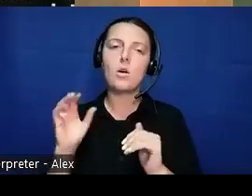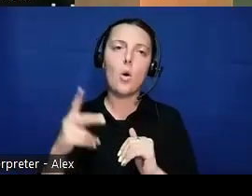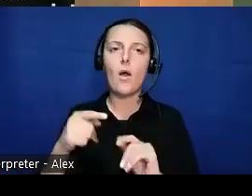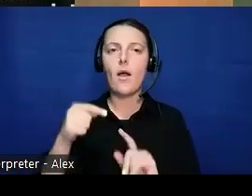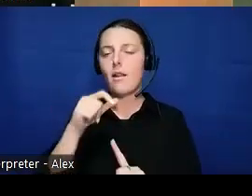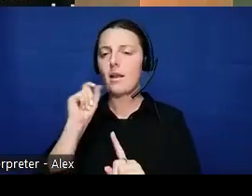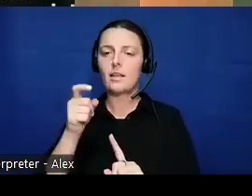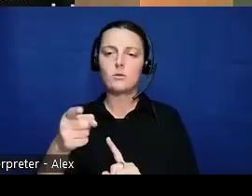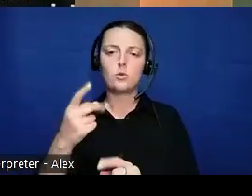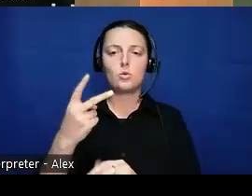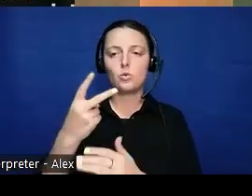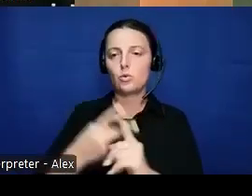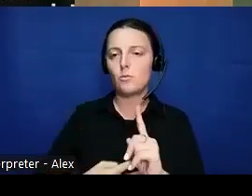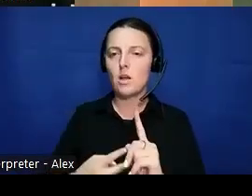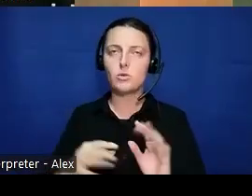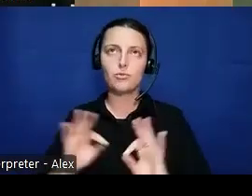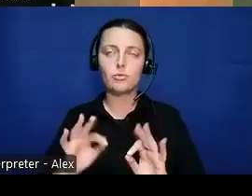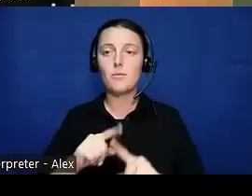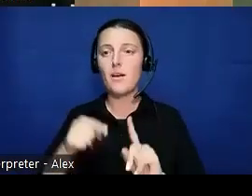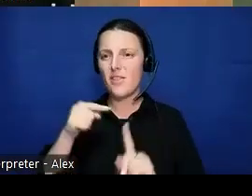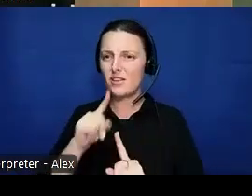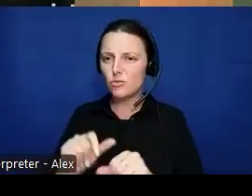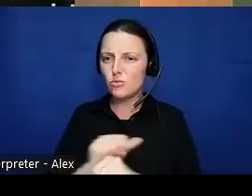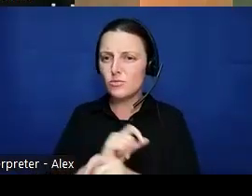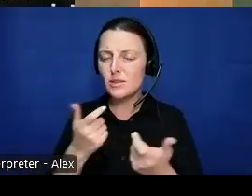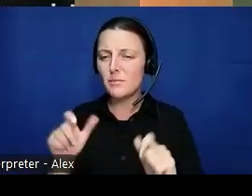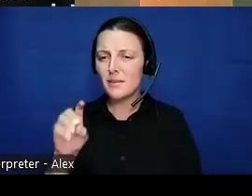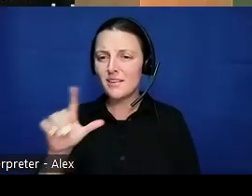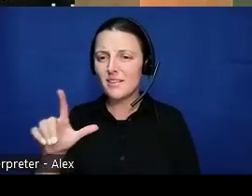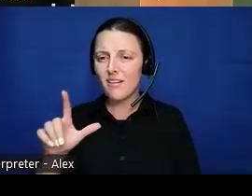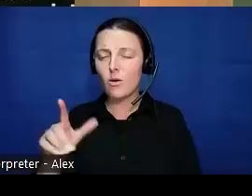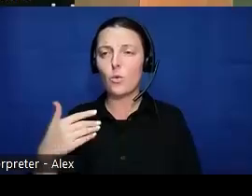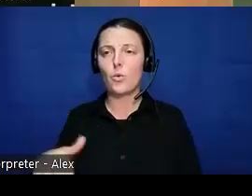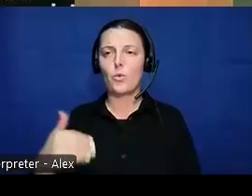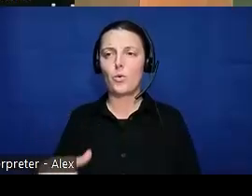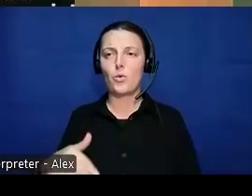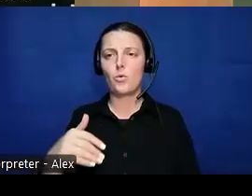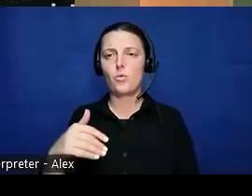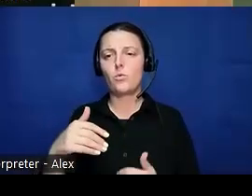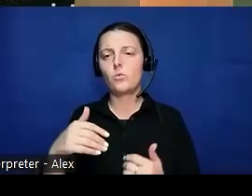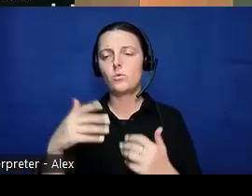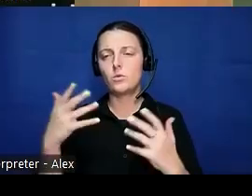but it's it's really really hard to get patients. Now, there's inevitably not everyone is going to